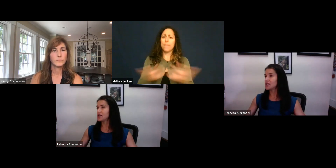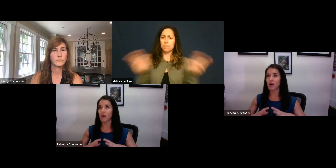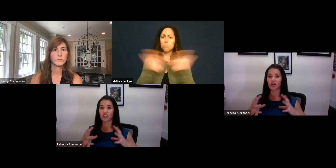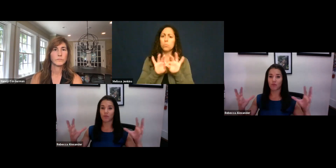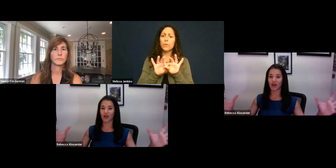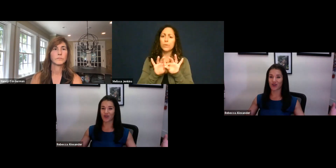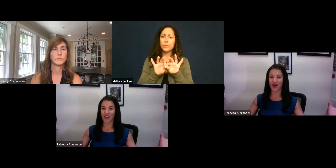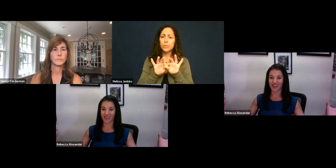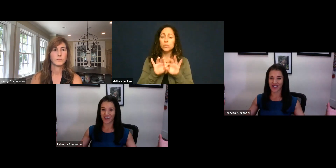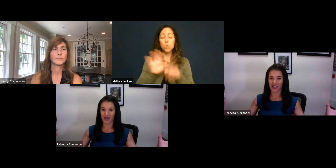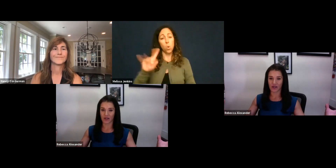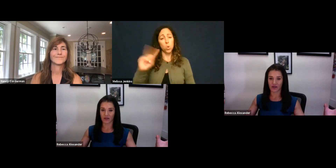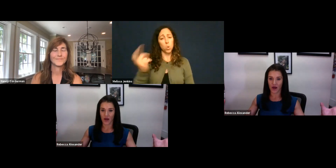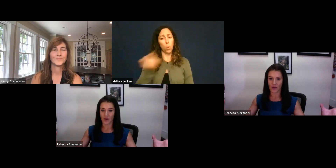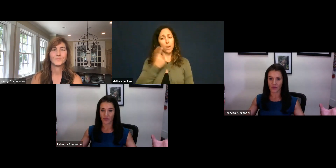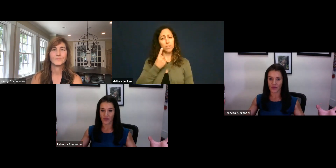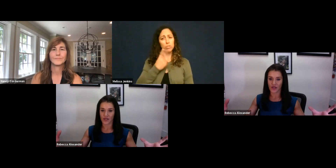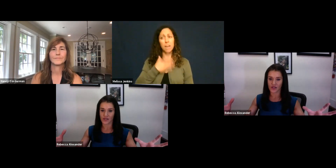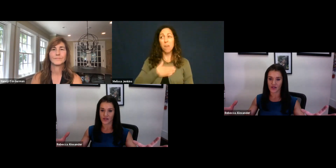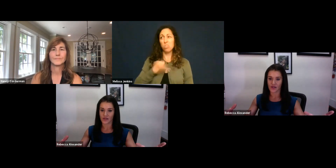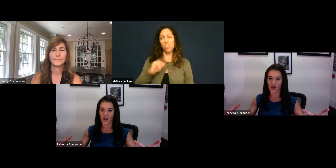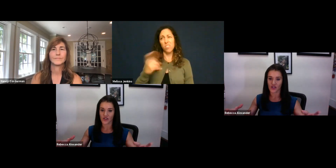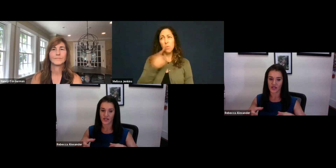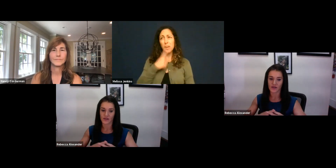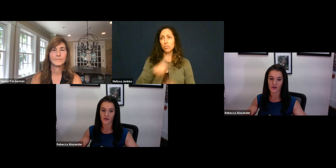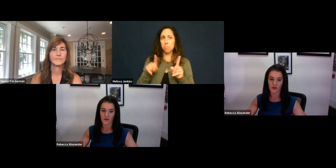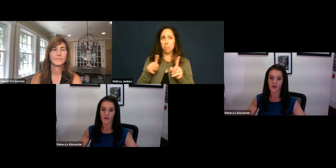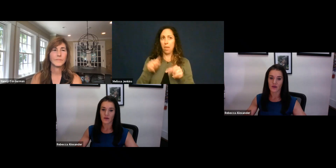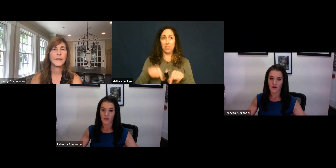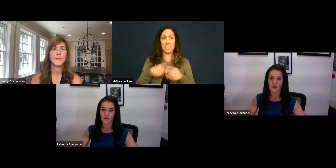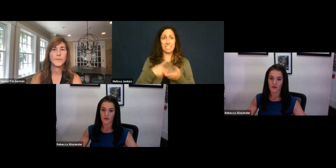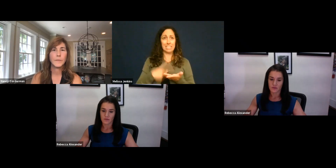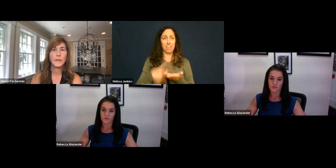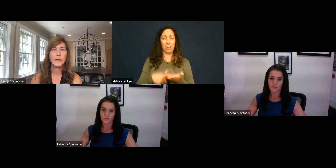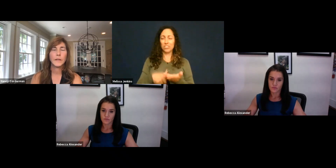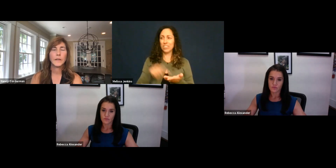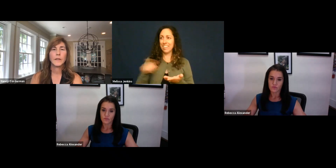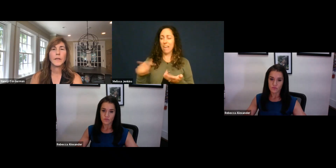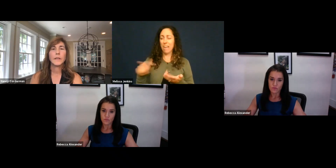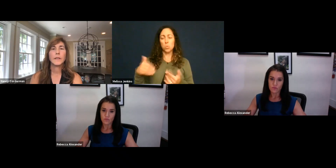is much bigger than even this discussion.